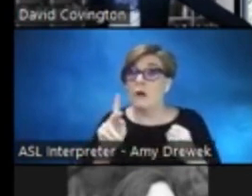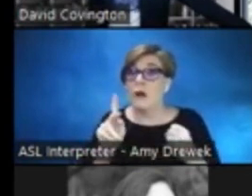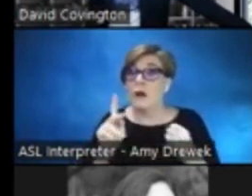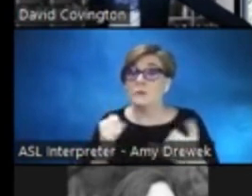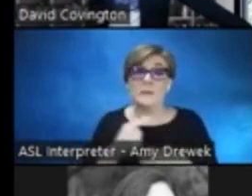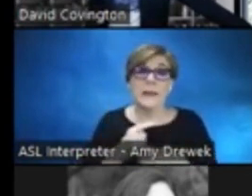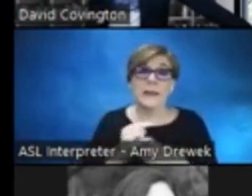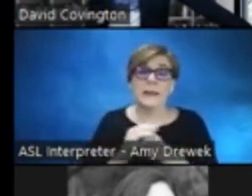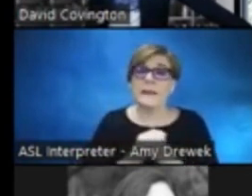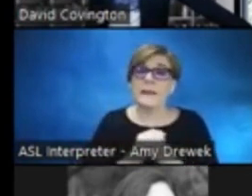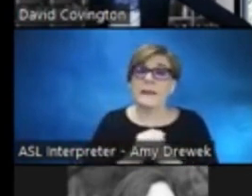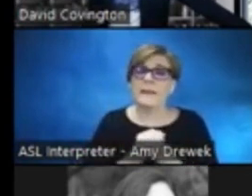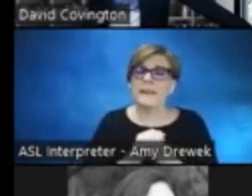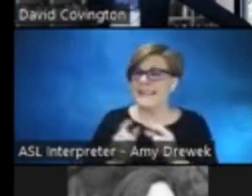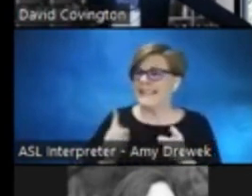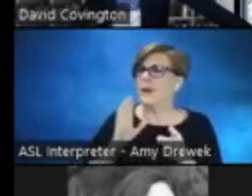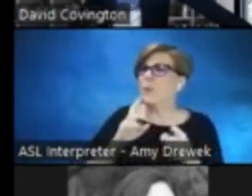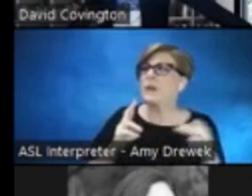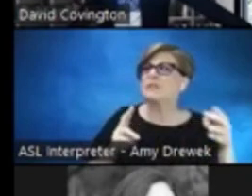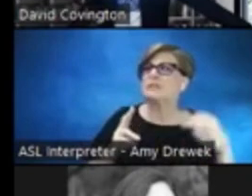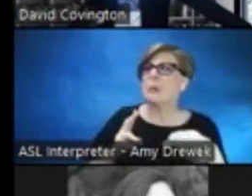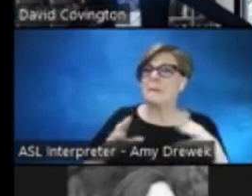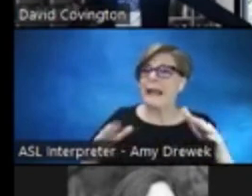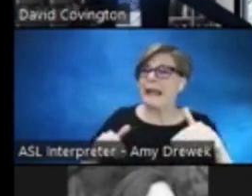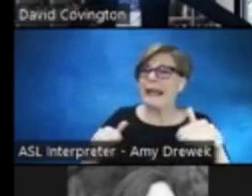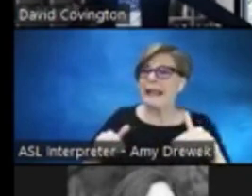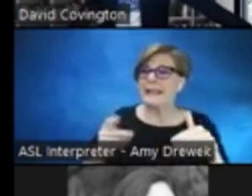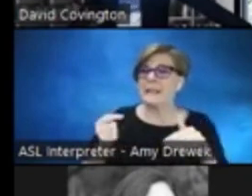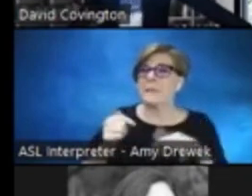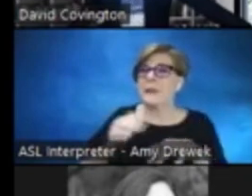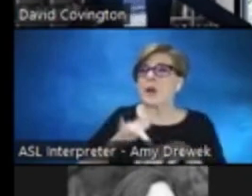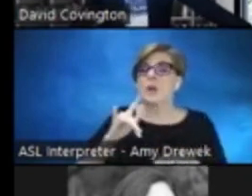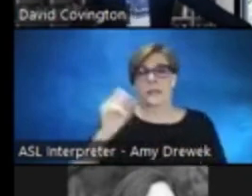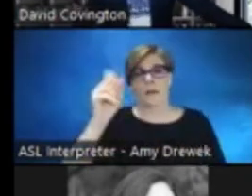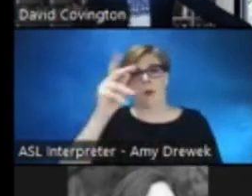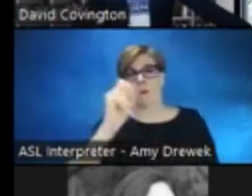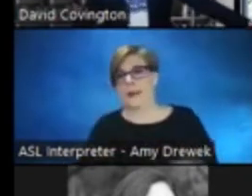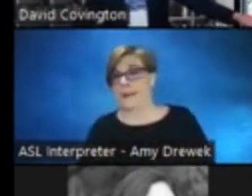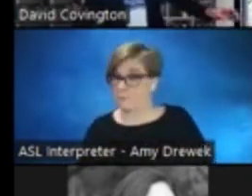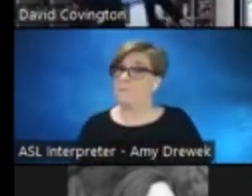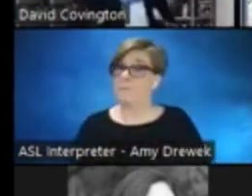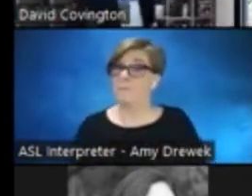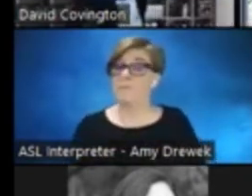HE WILL BE JOINING, BUT NOT YET. LITTLE EARLY. OKAY.